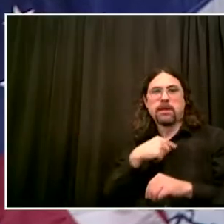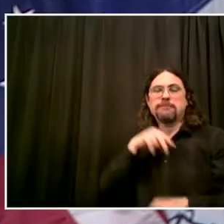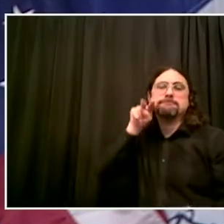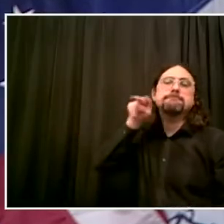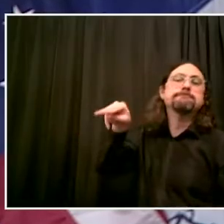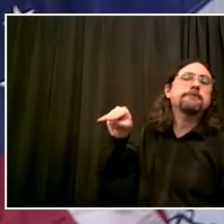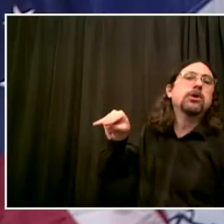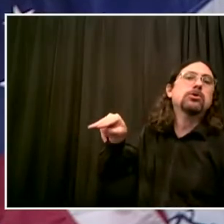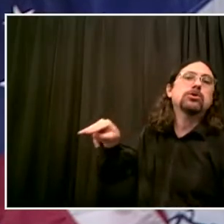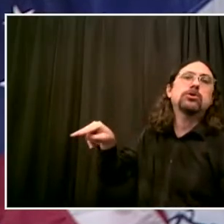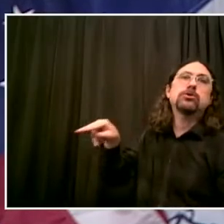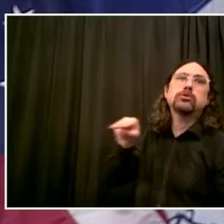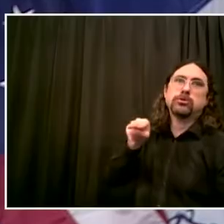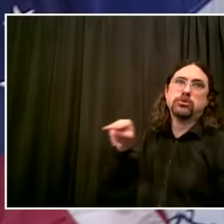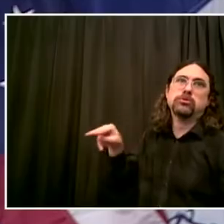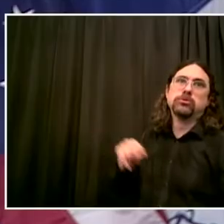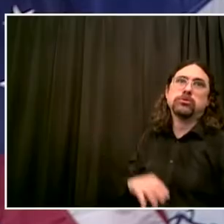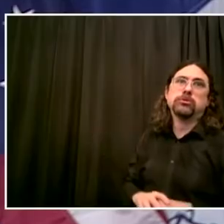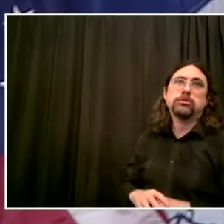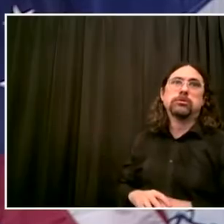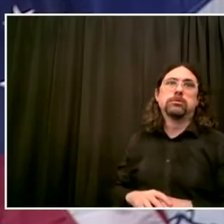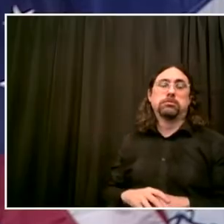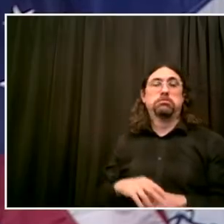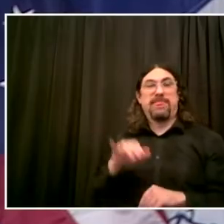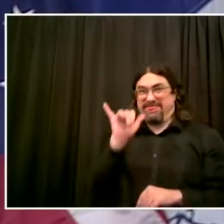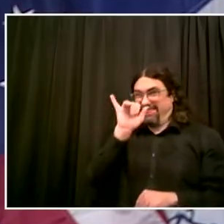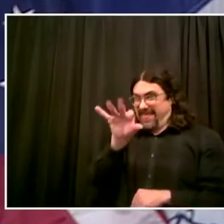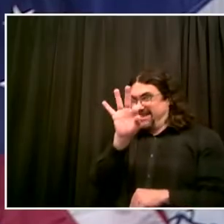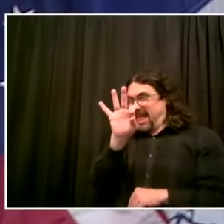WAS SHUT DOWN BY THE CITY GOVERNMENT BUT THEN ATTEMPTED